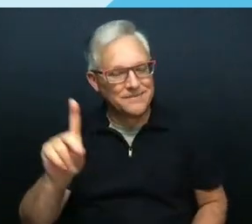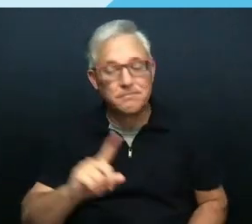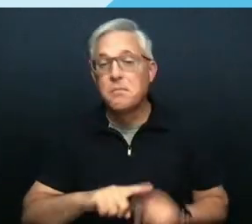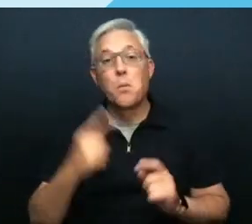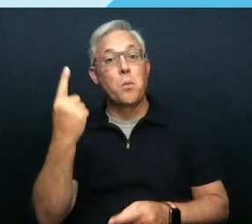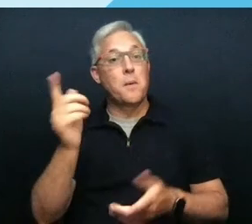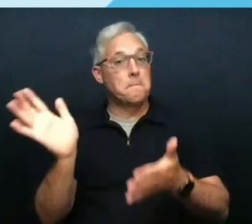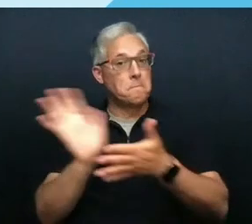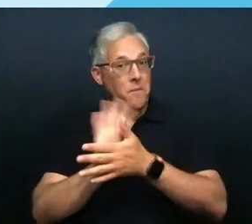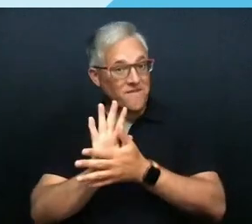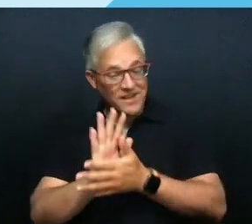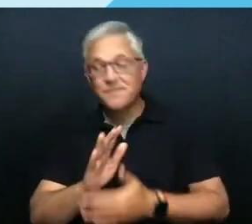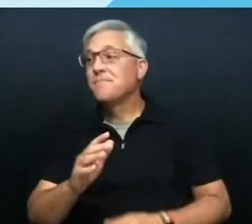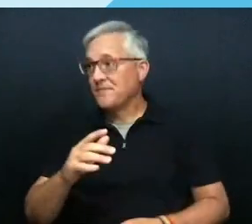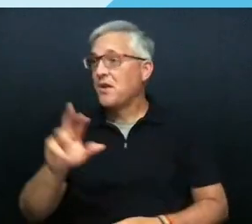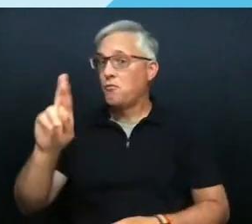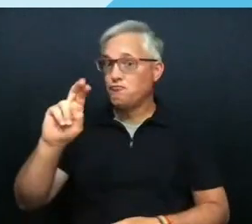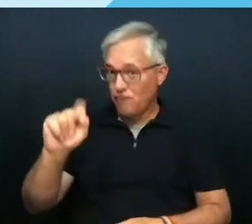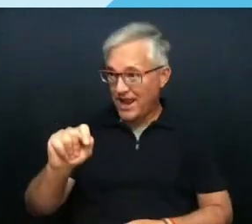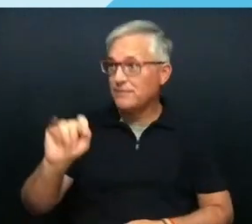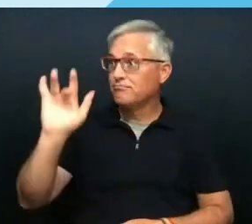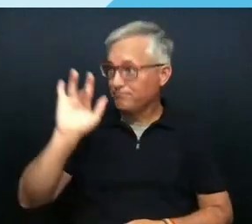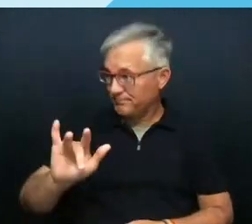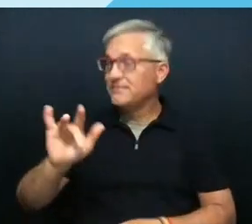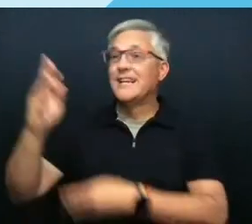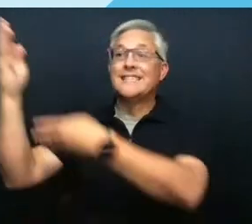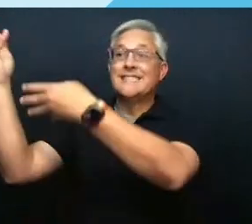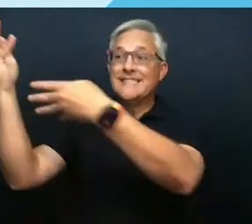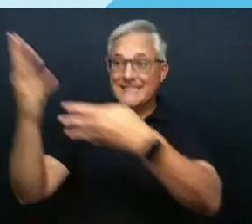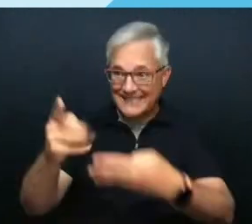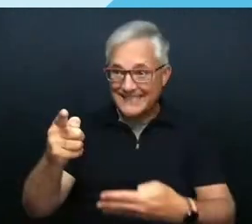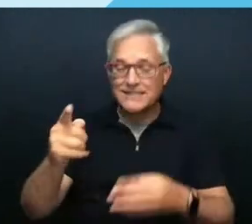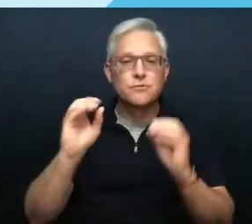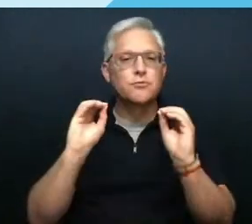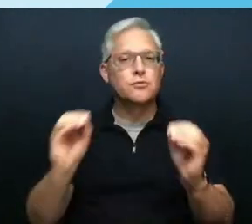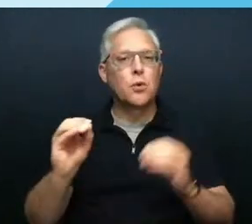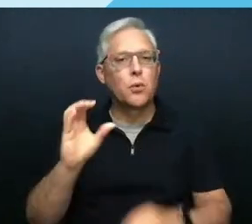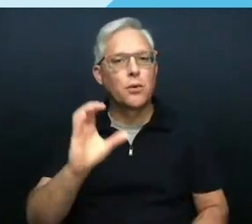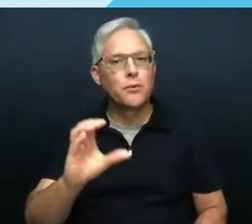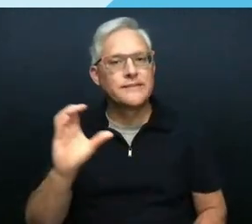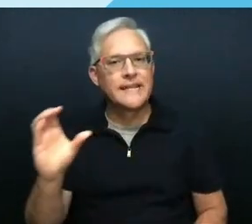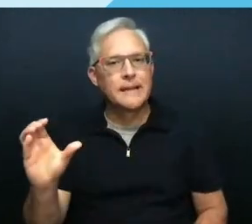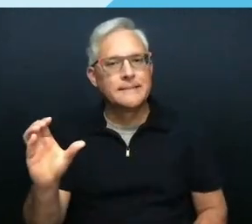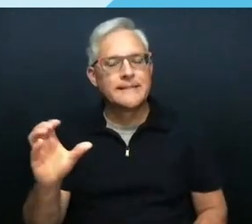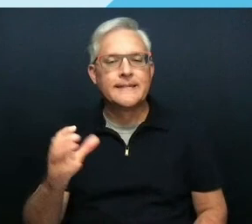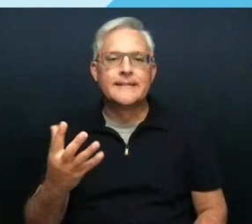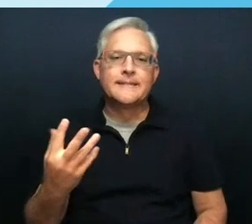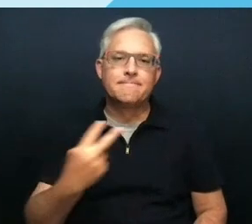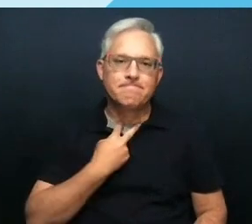it was not actually closed captions. So in my personal experience, I actually remember calling Apple care and sharing